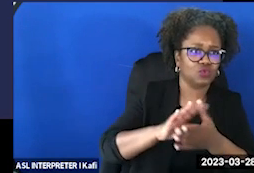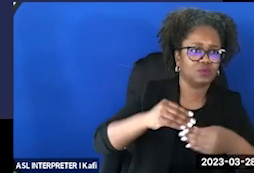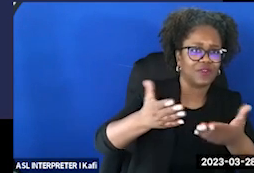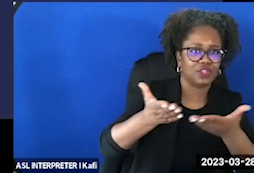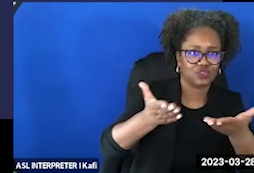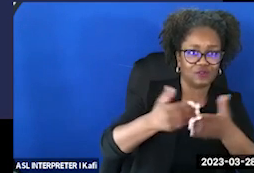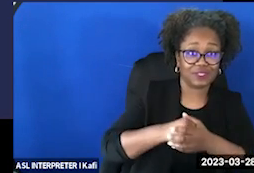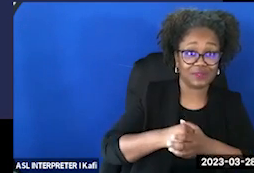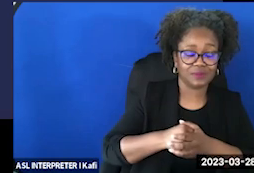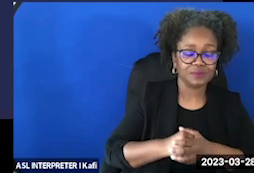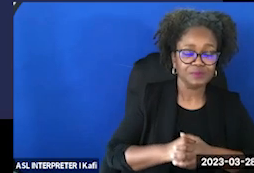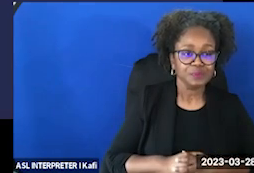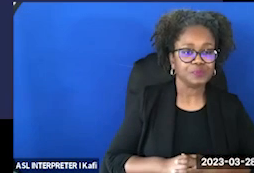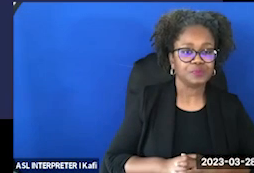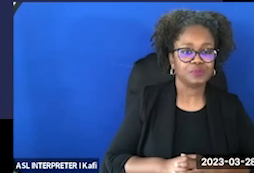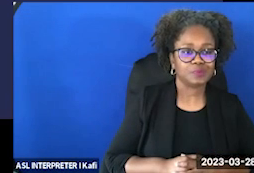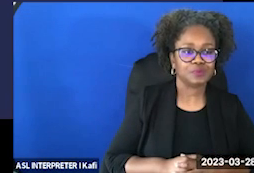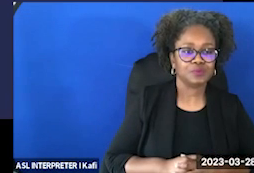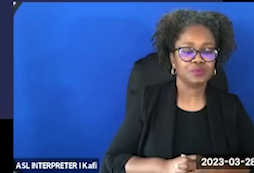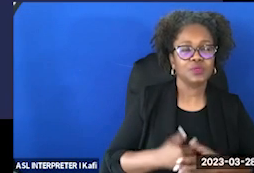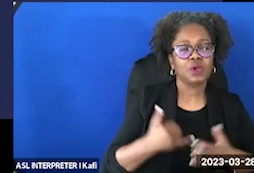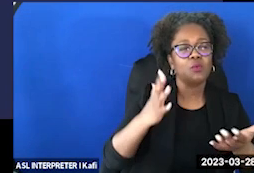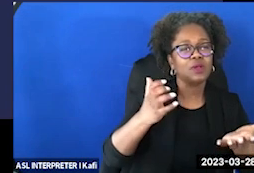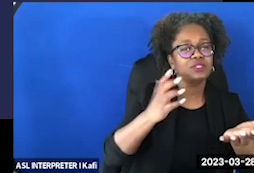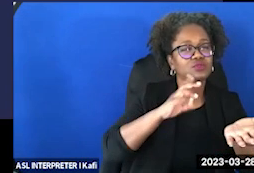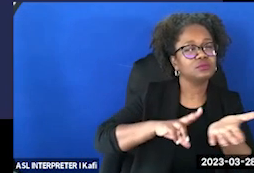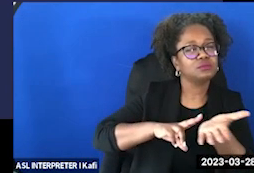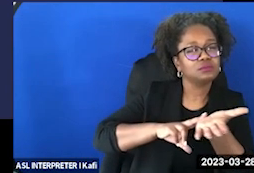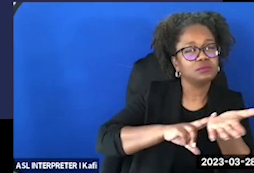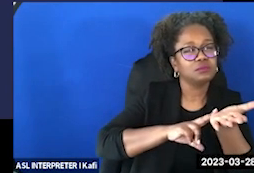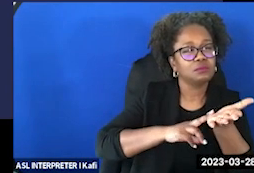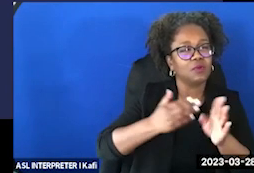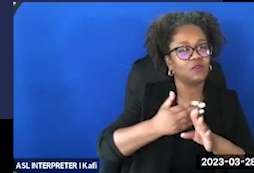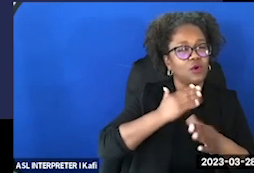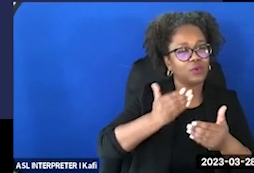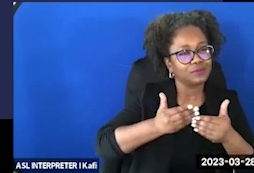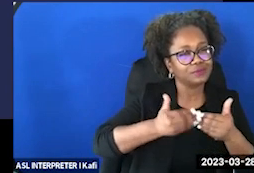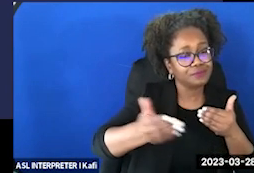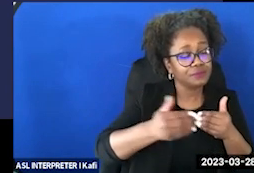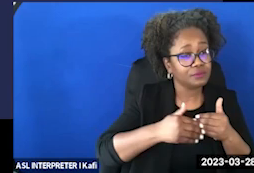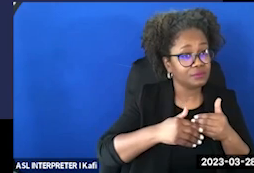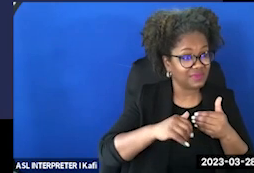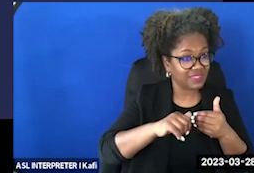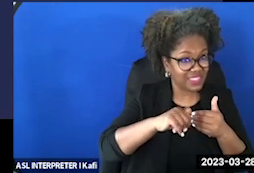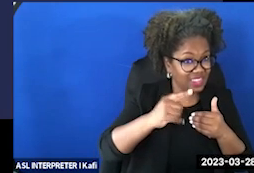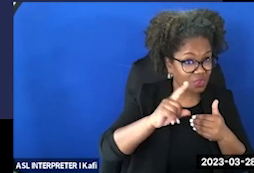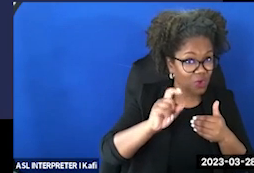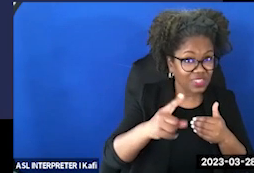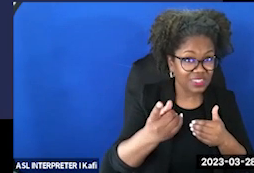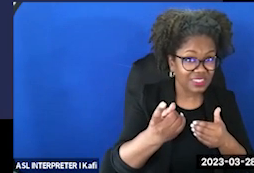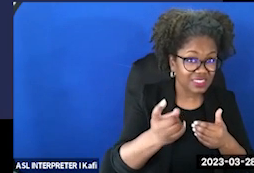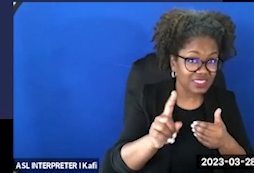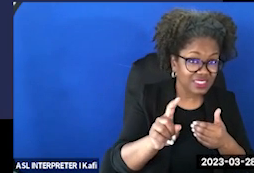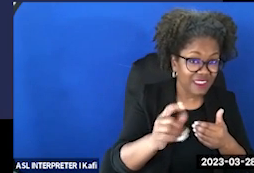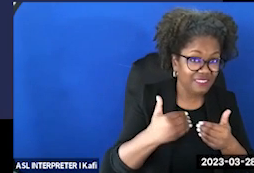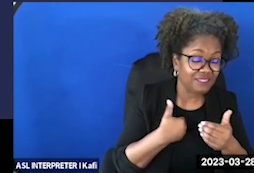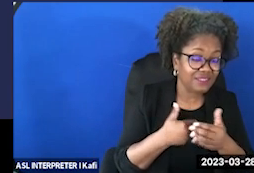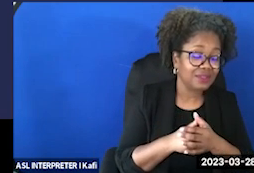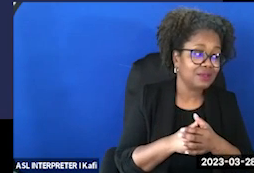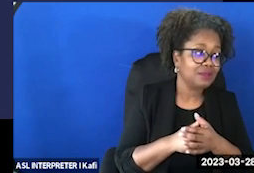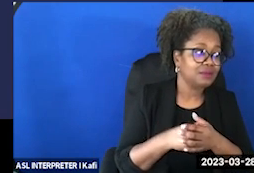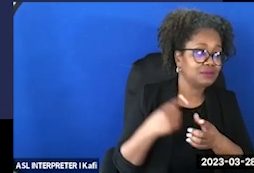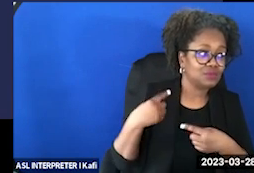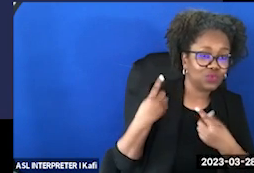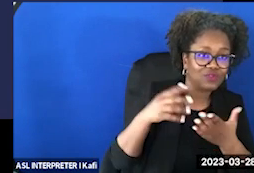Debbie Stine, Science & Technology Policy Academy: this is just kind of like my checkpoint before we go further to say, do you have any questions? What have you learned so far? What has surprised you